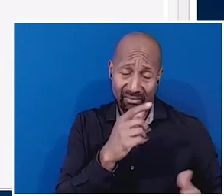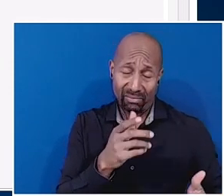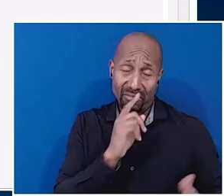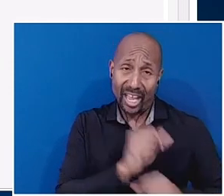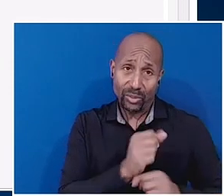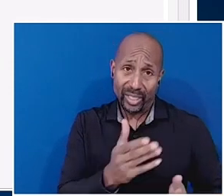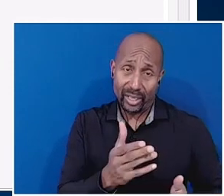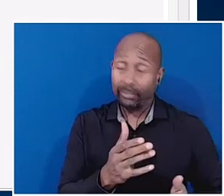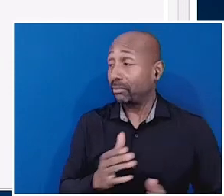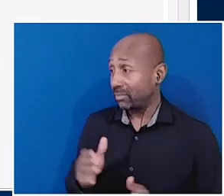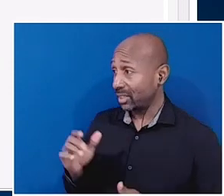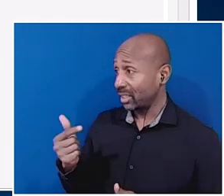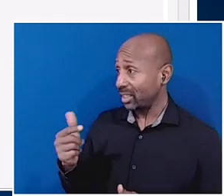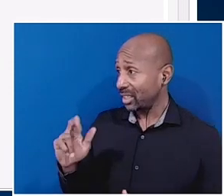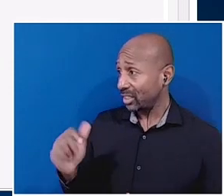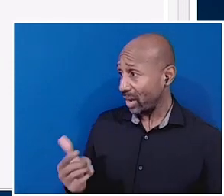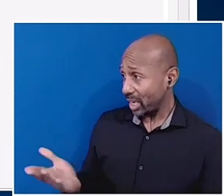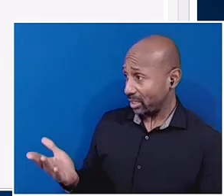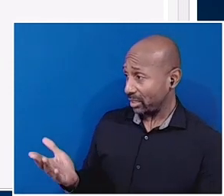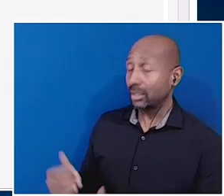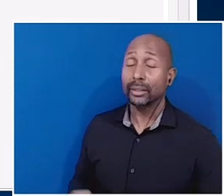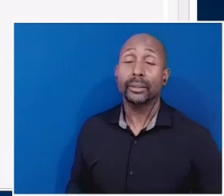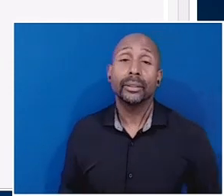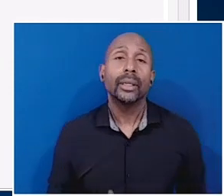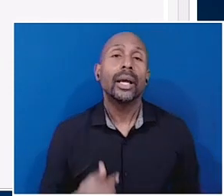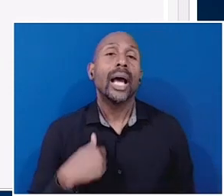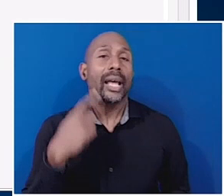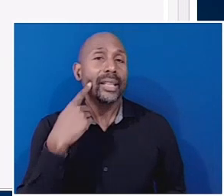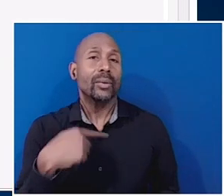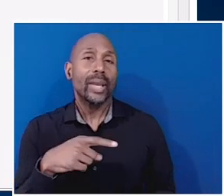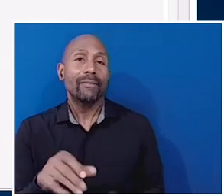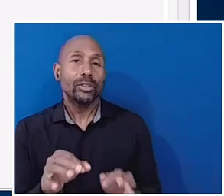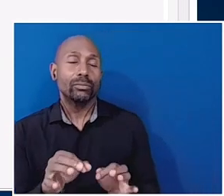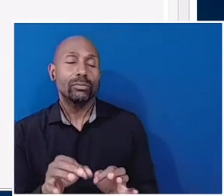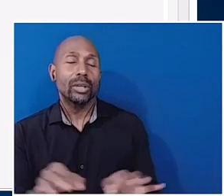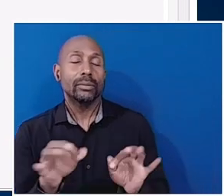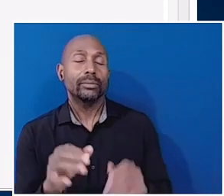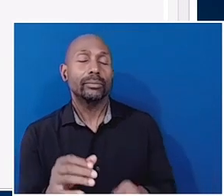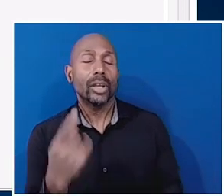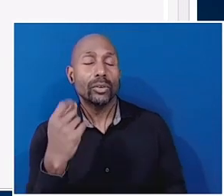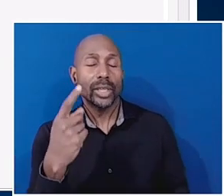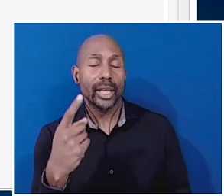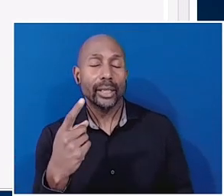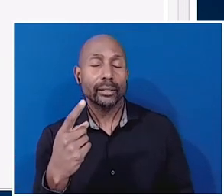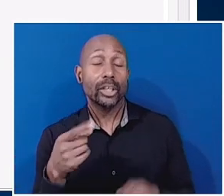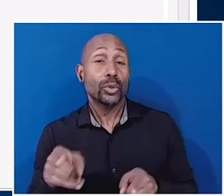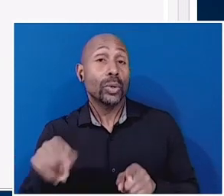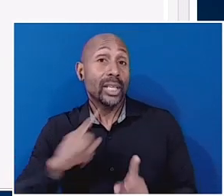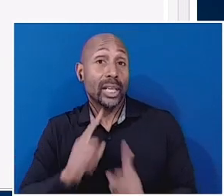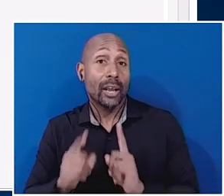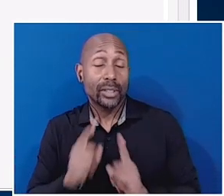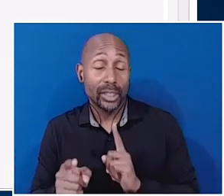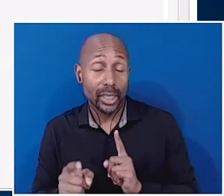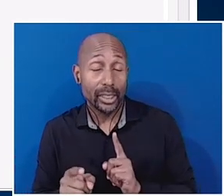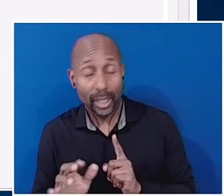Yeah. So, I mean, I think it's important to understand that, you know, in this conversation about, you know, it seems to